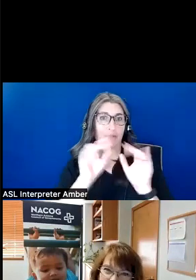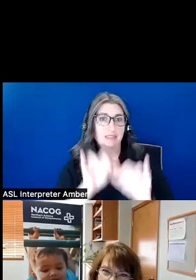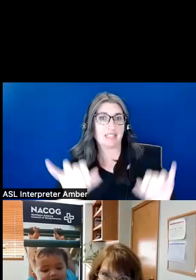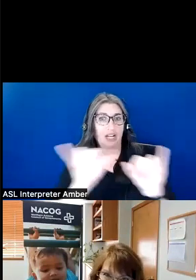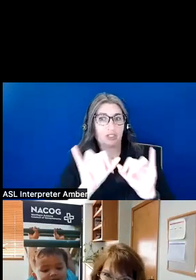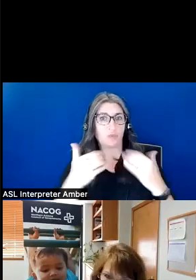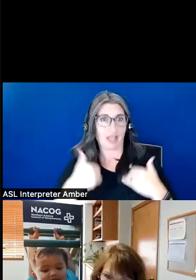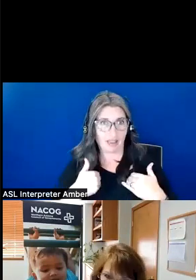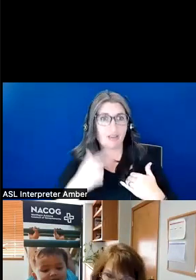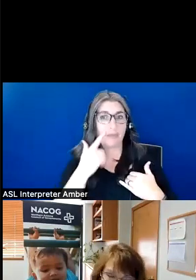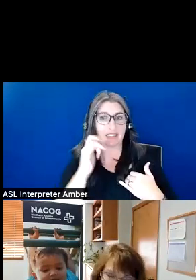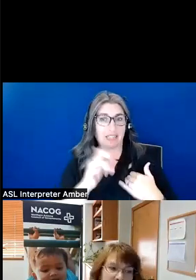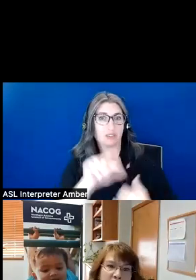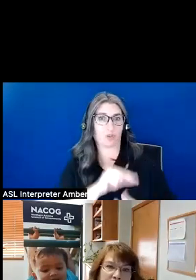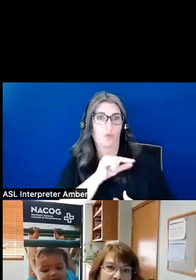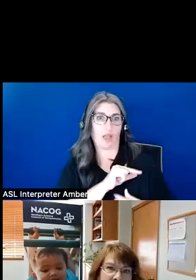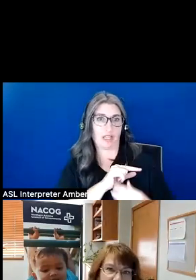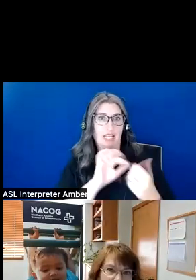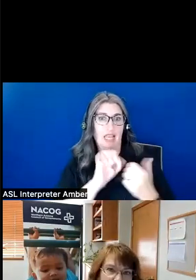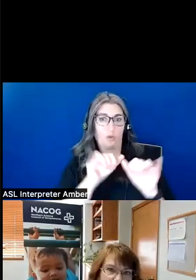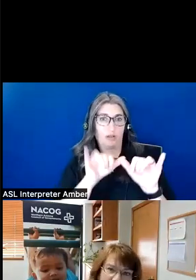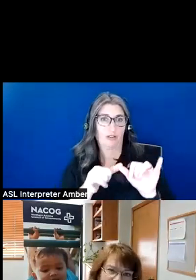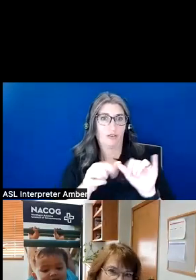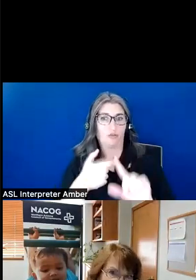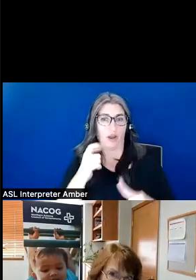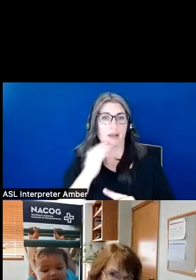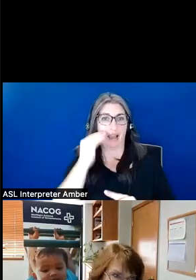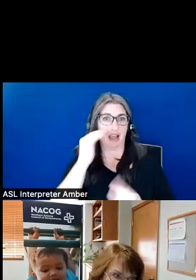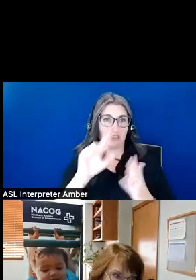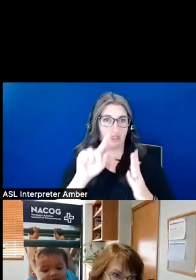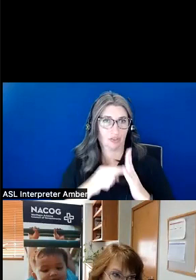that's what quality is measured against from the office of Head Start. That's our funding source.